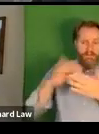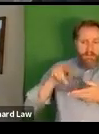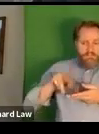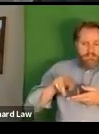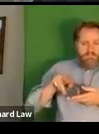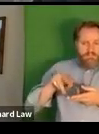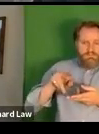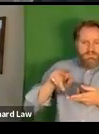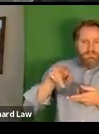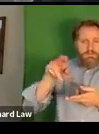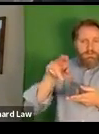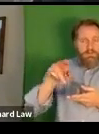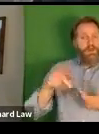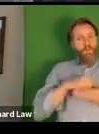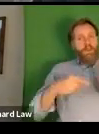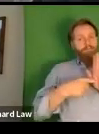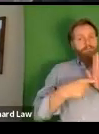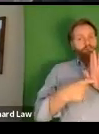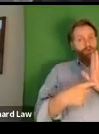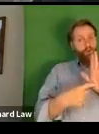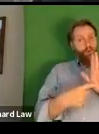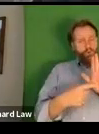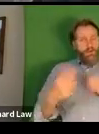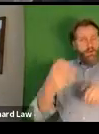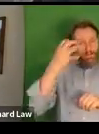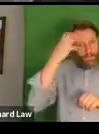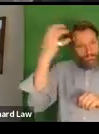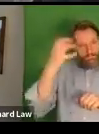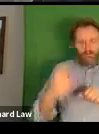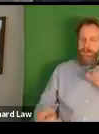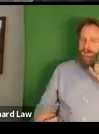got to show the government now is given how important we are it's not good